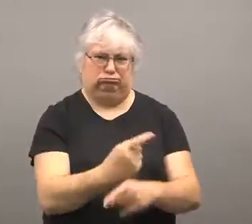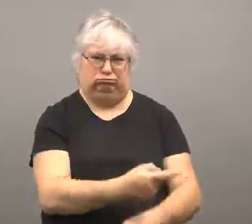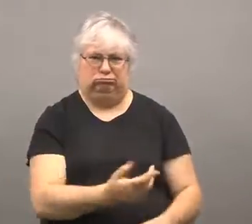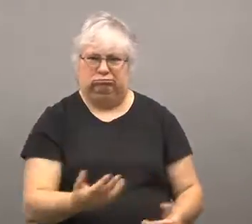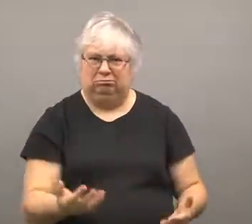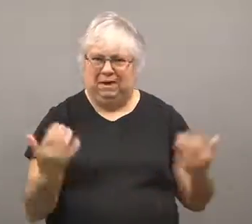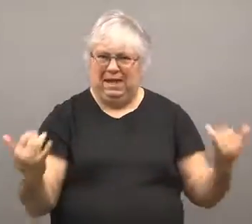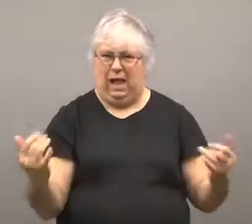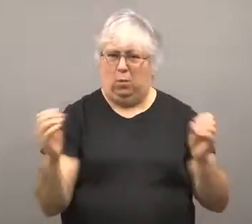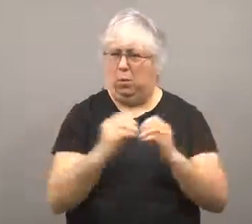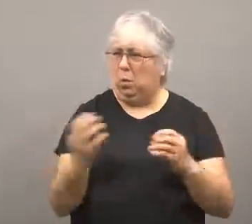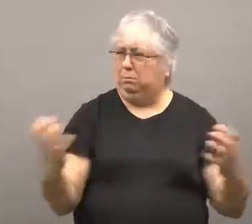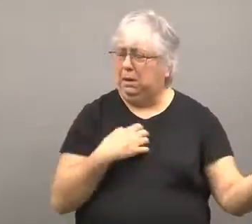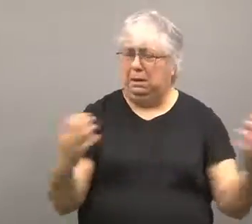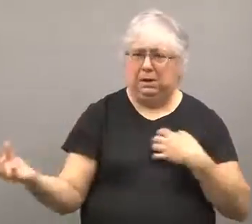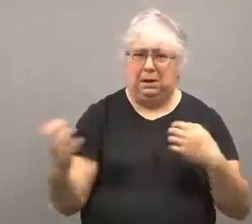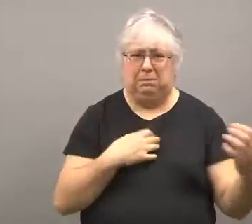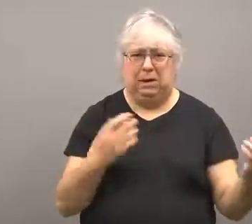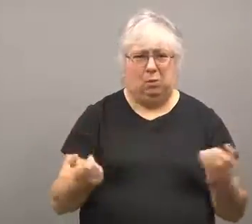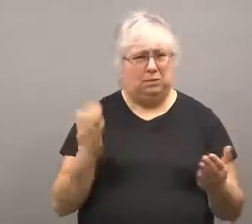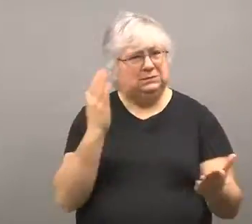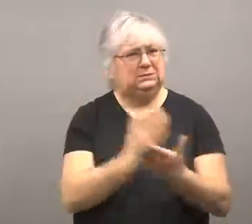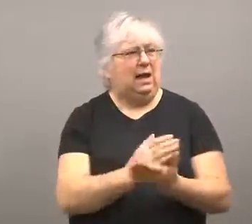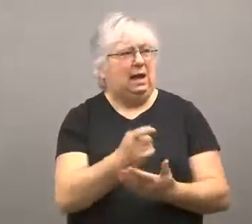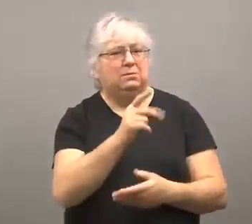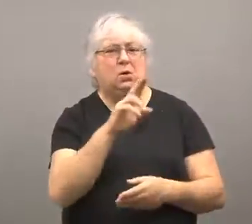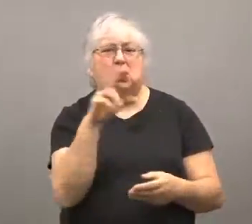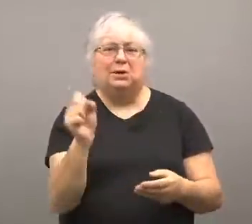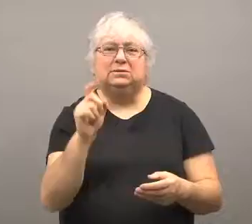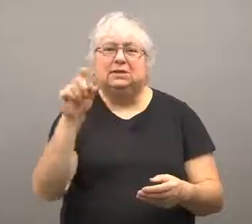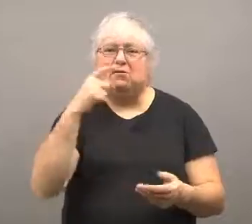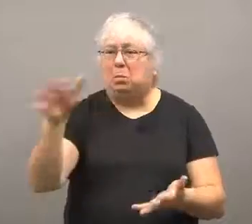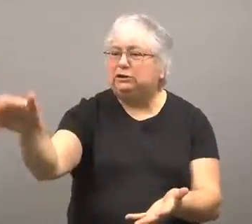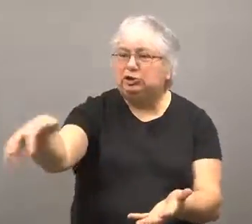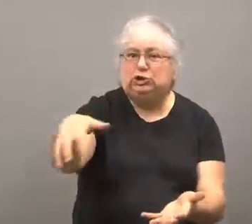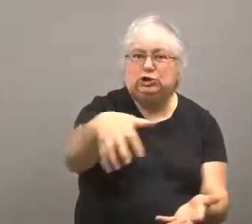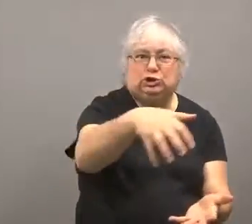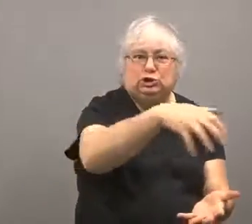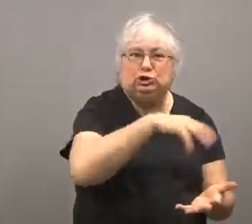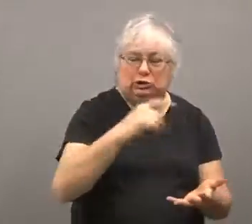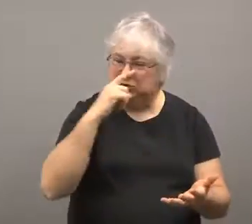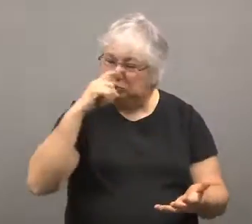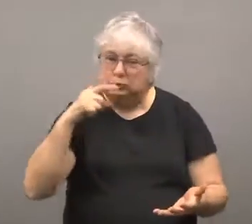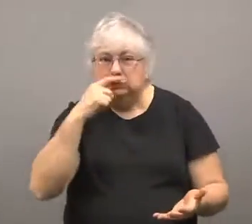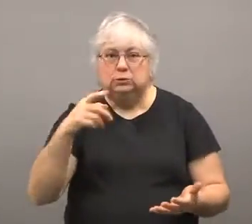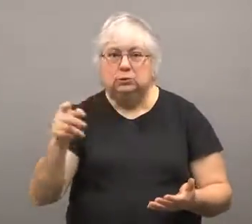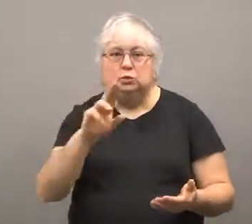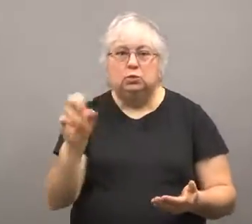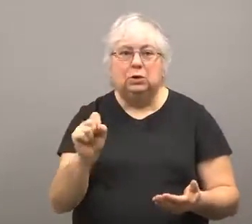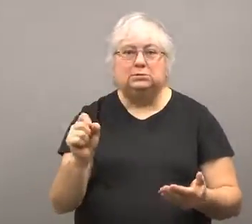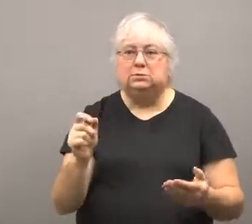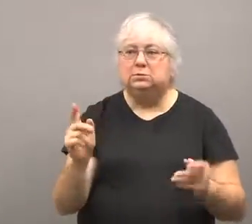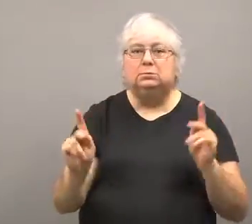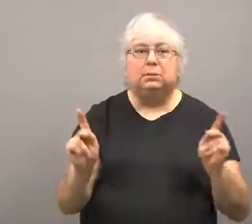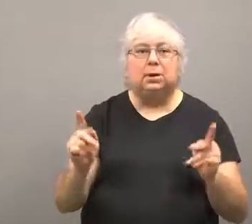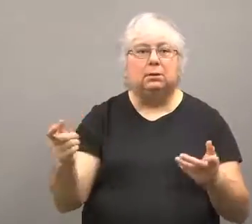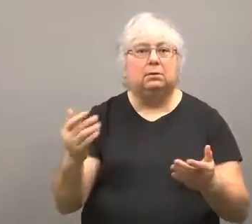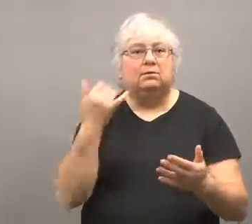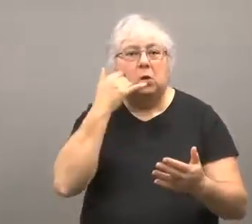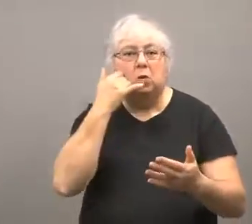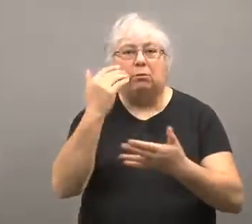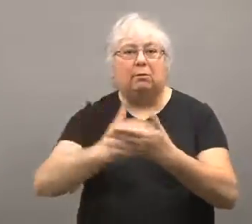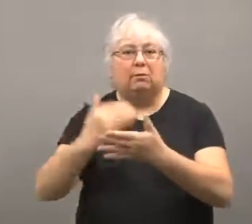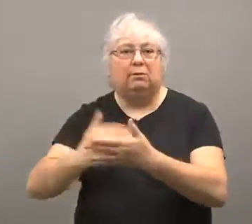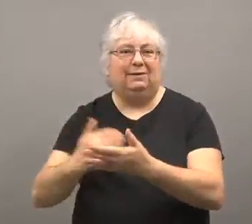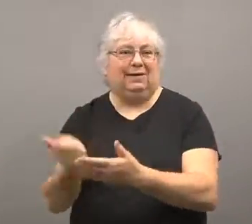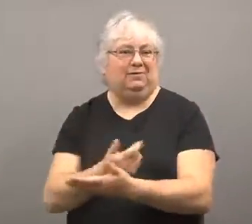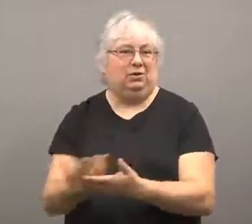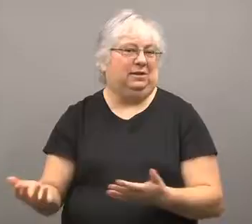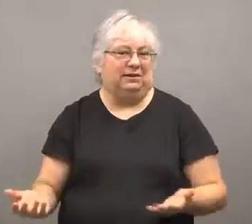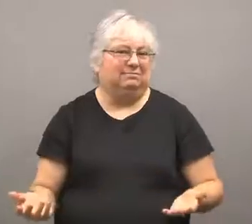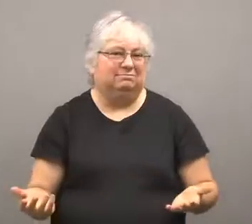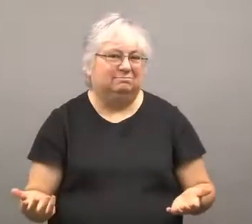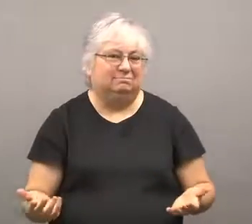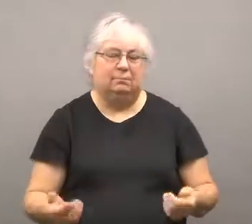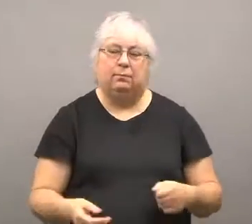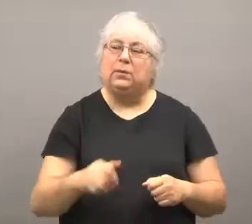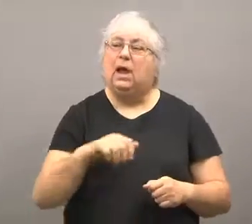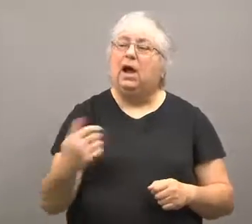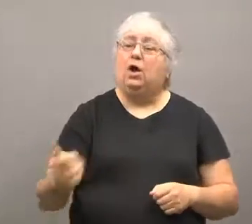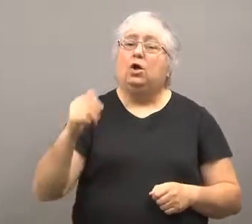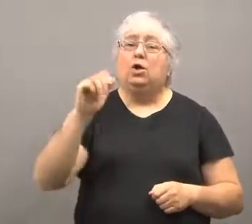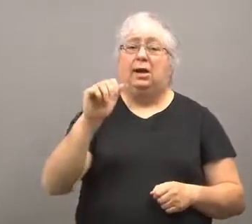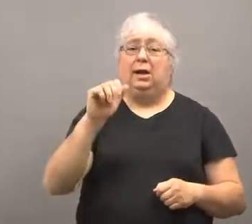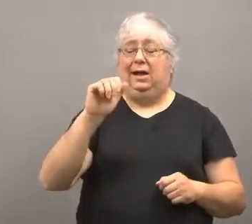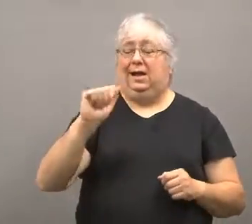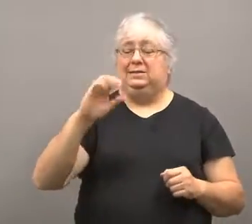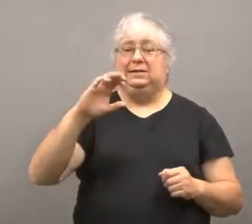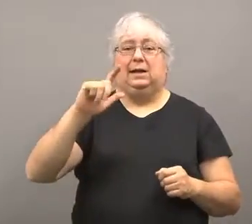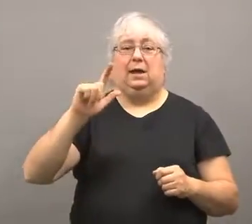He said more and more are calling for an end to the collection of such records.